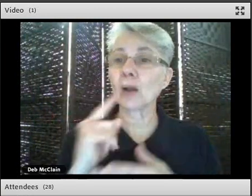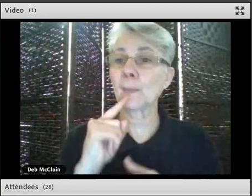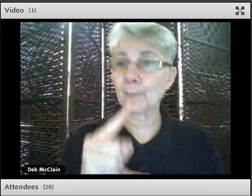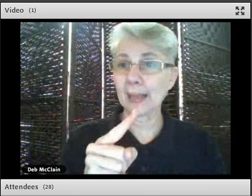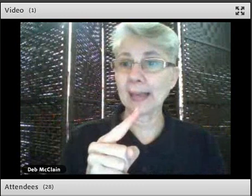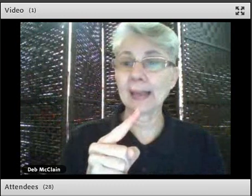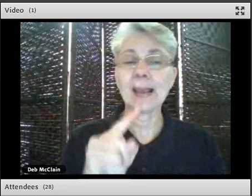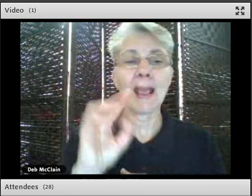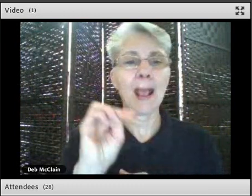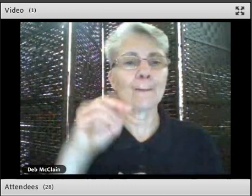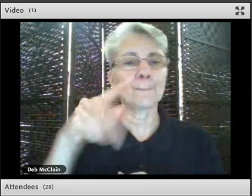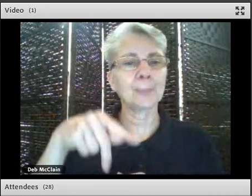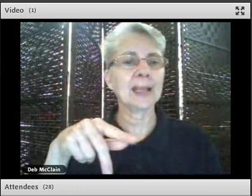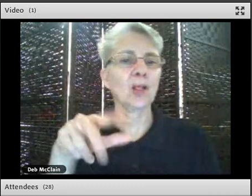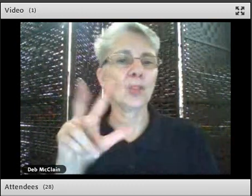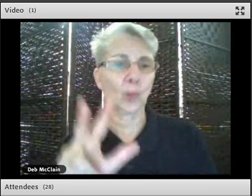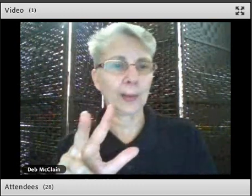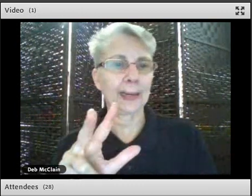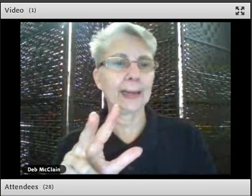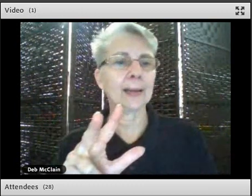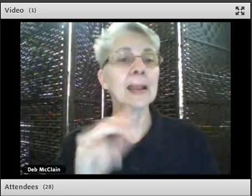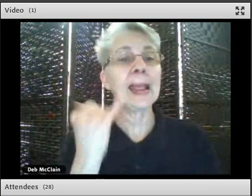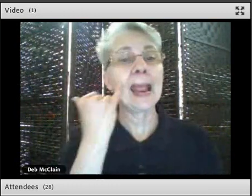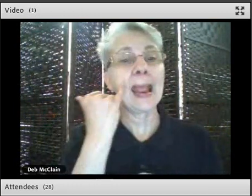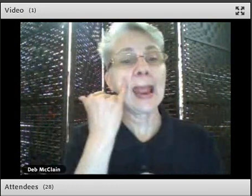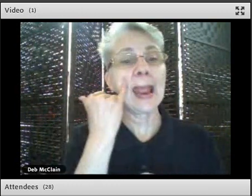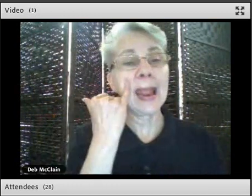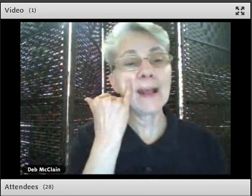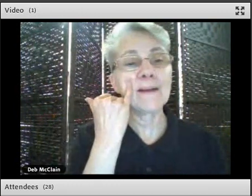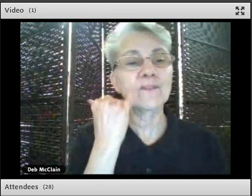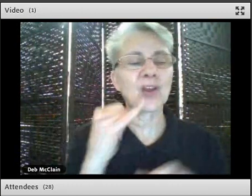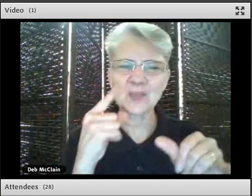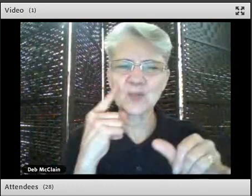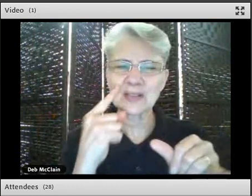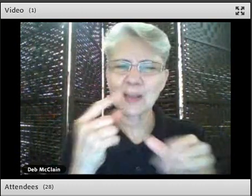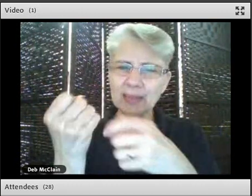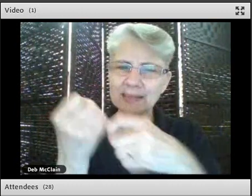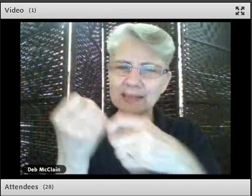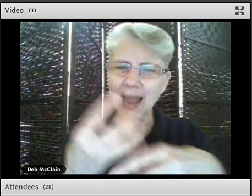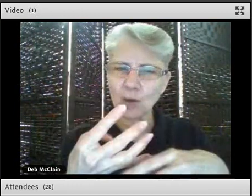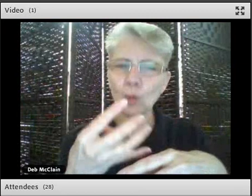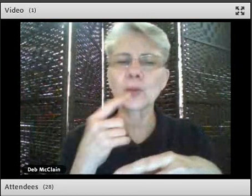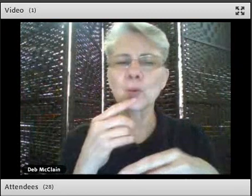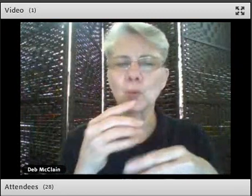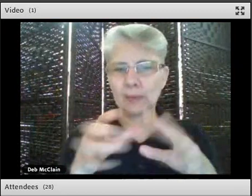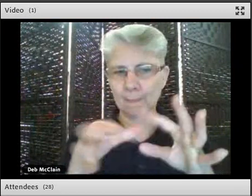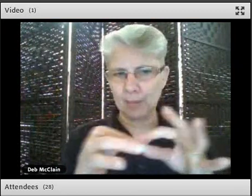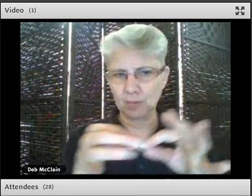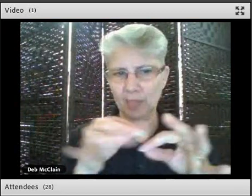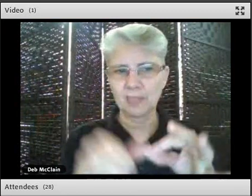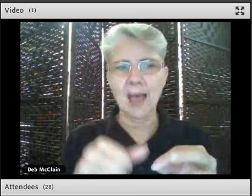you would give that in subfield C. And then for streaming, if they identify a transmission speed,